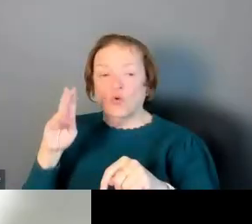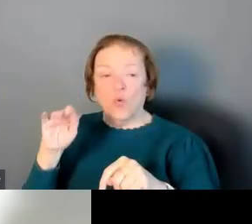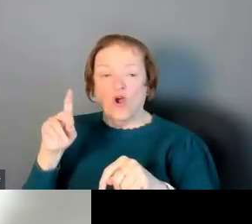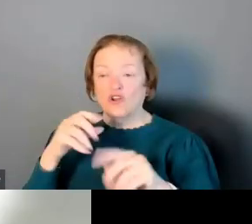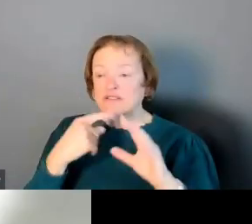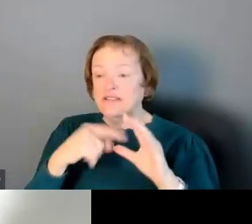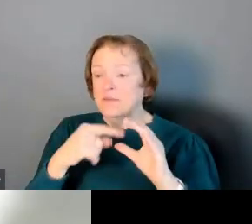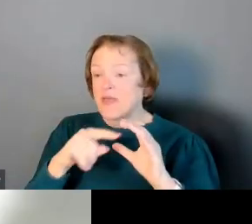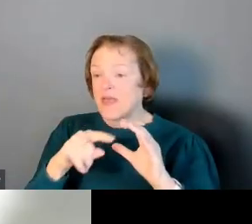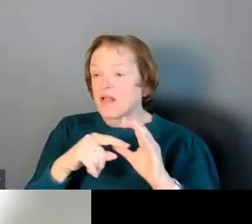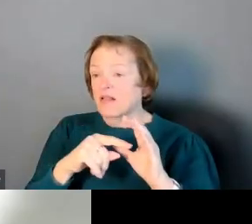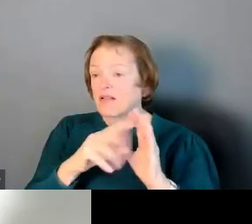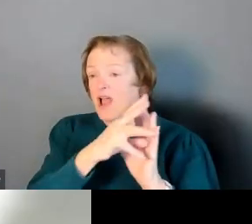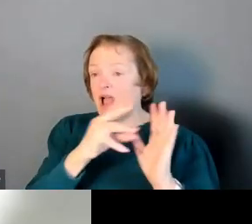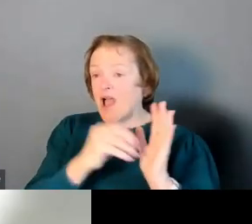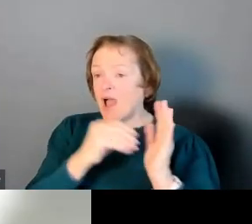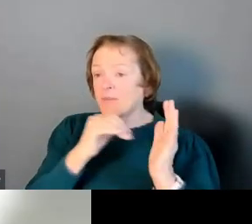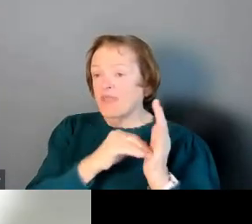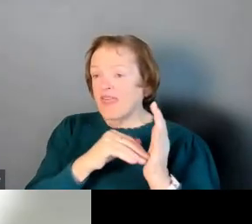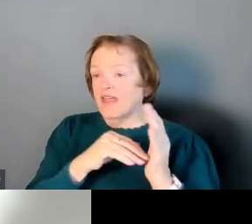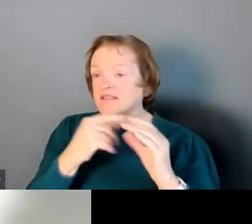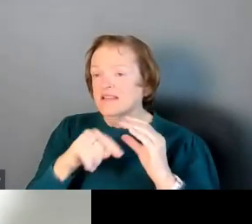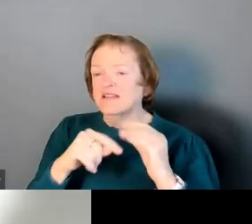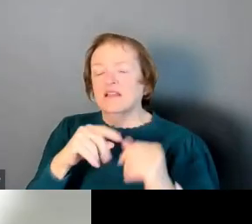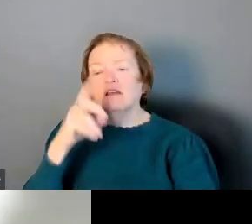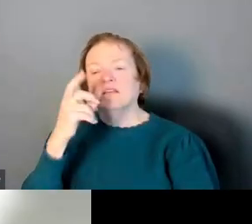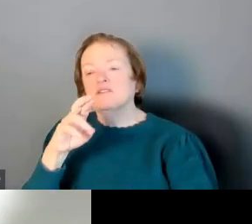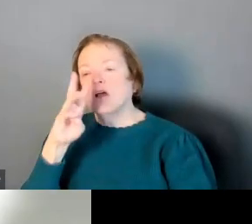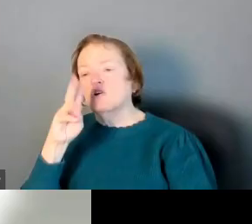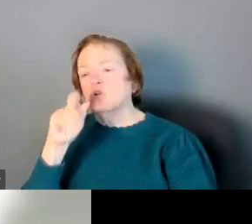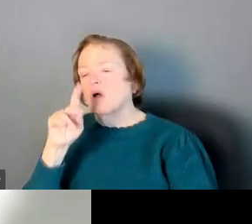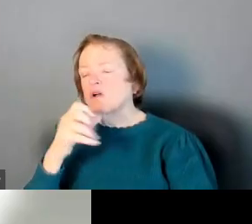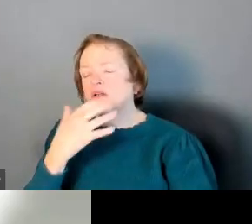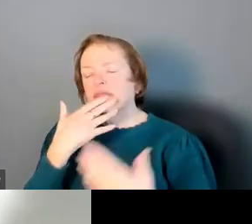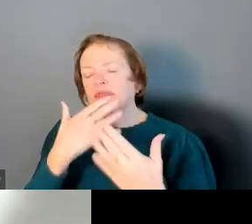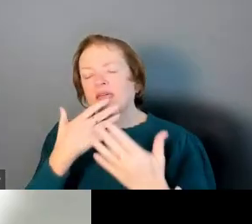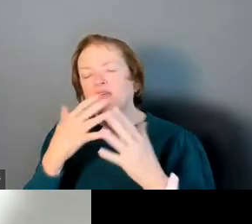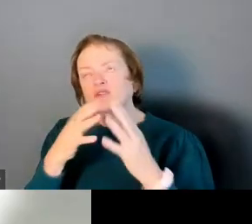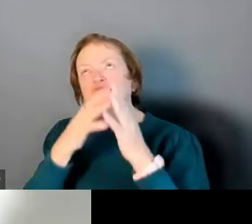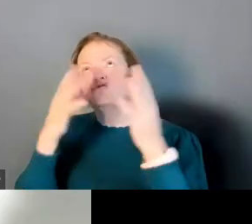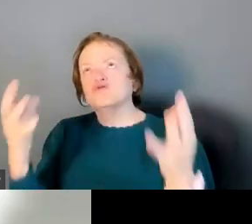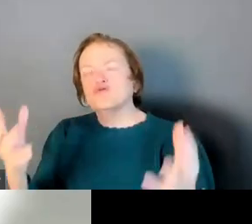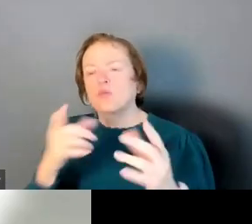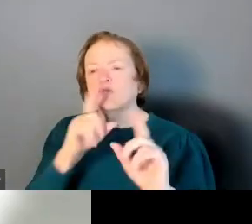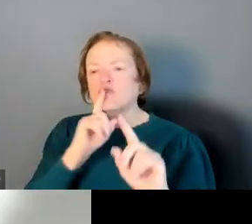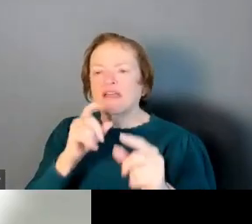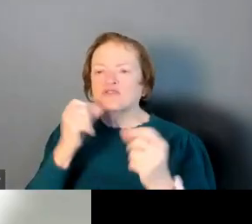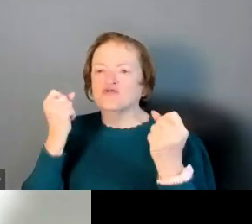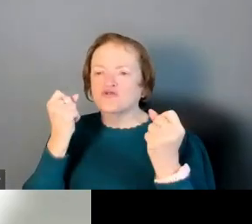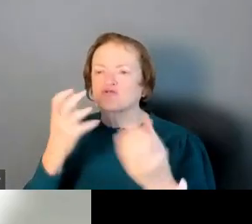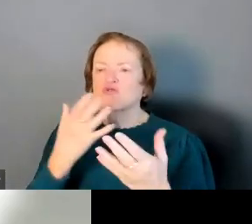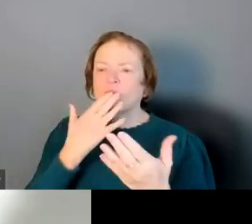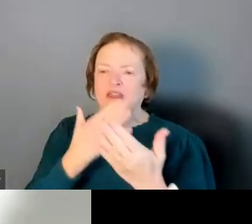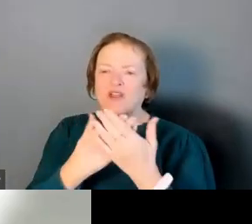Dr. Walker, thank you so much, you have answered so many good questions. Y'all had such good questions.